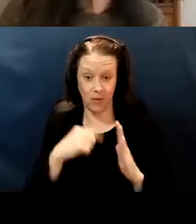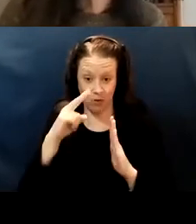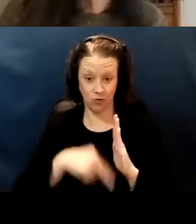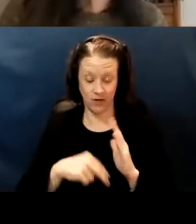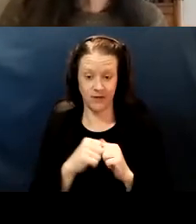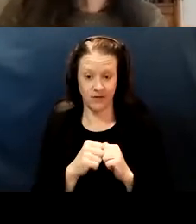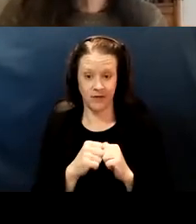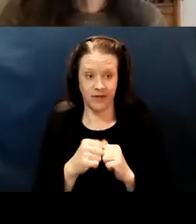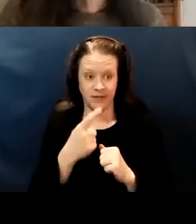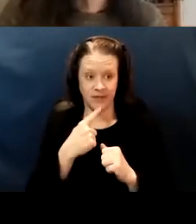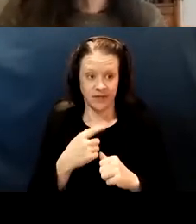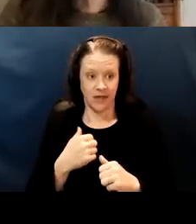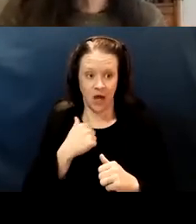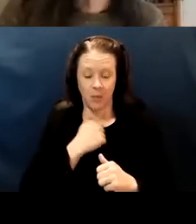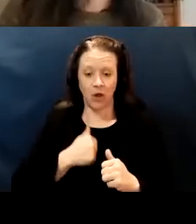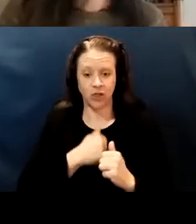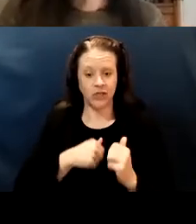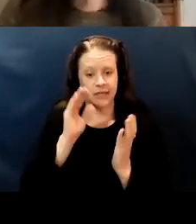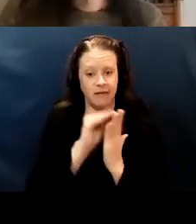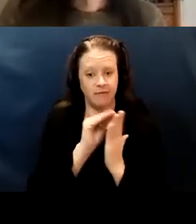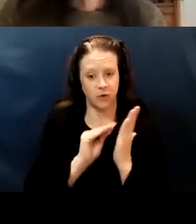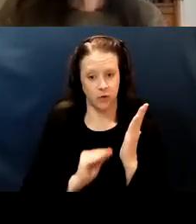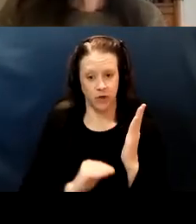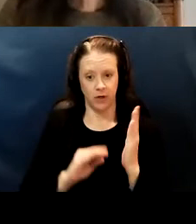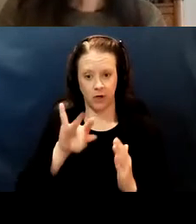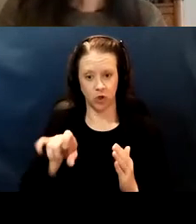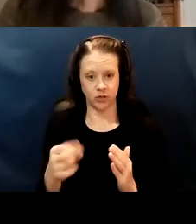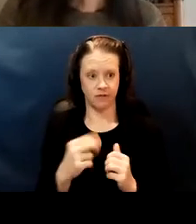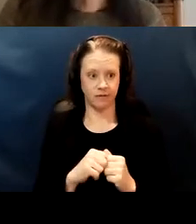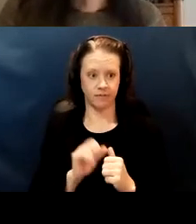So it says apologies inventory. Joseph, our apologies much as